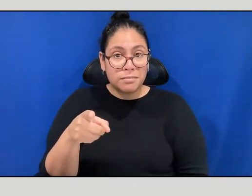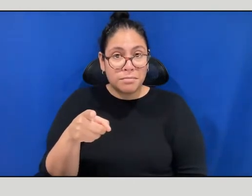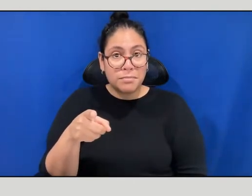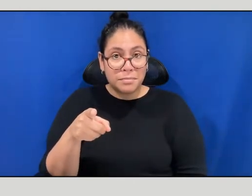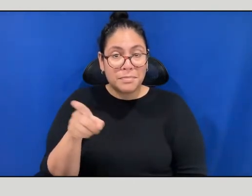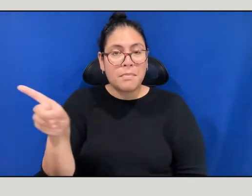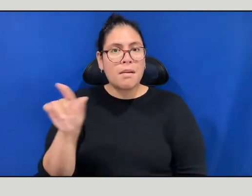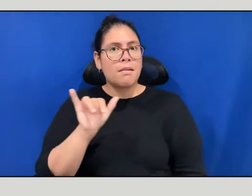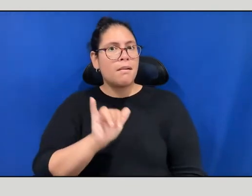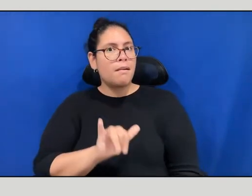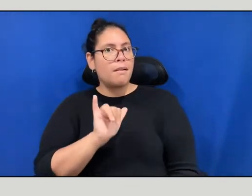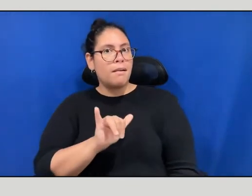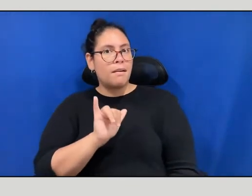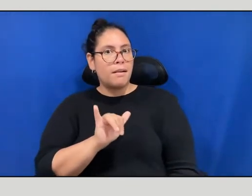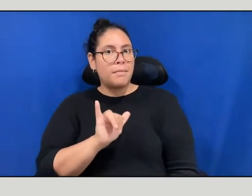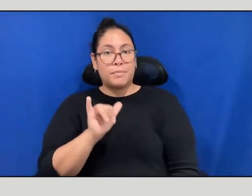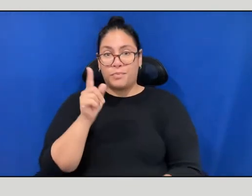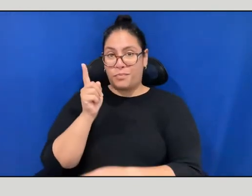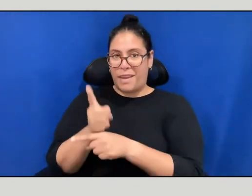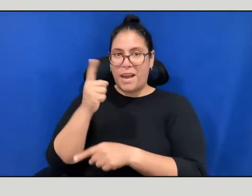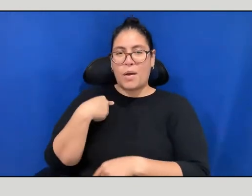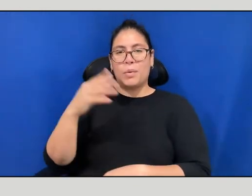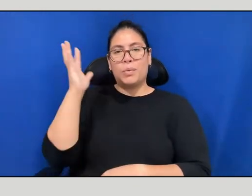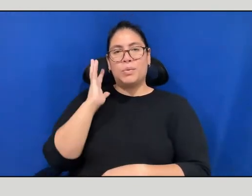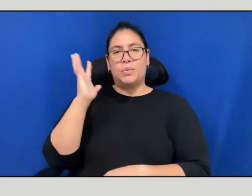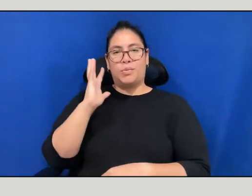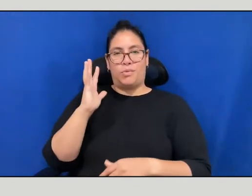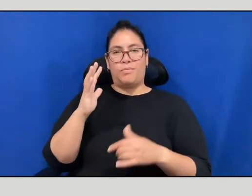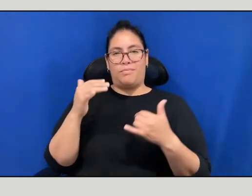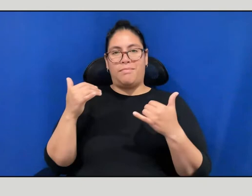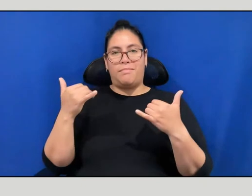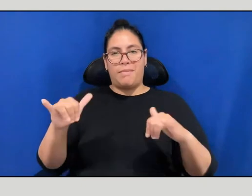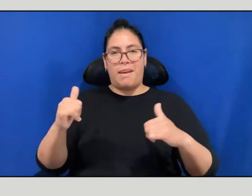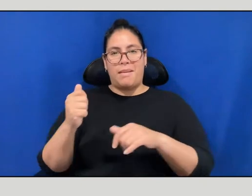because I used to play baseball and I love baseball.